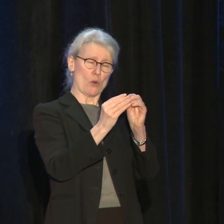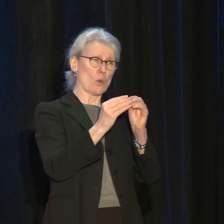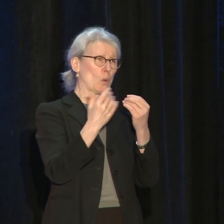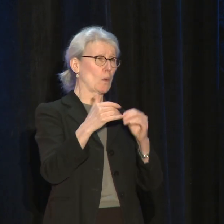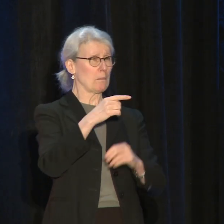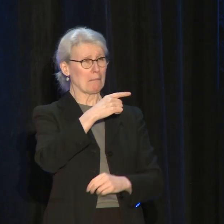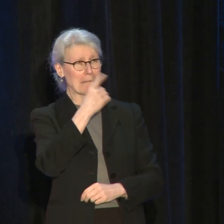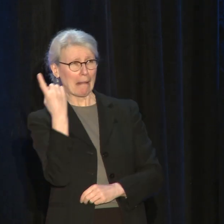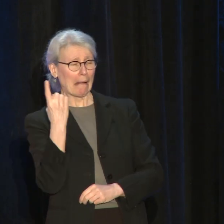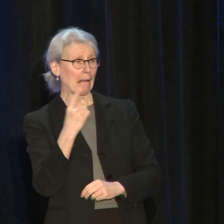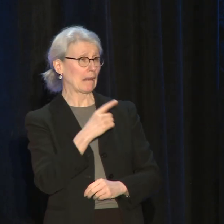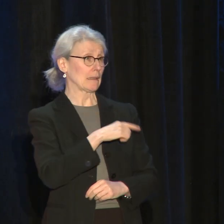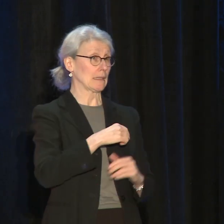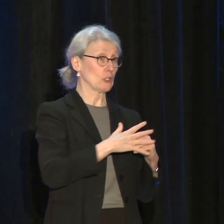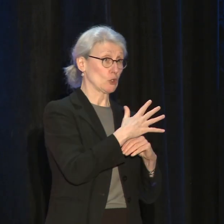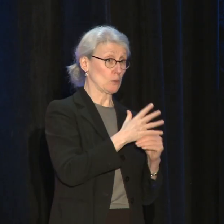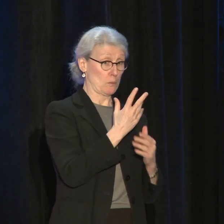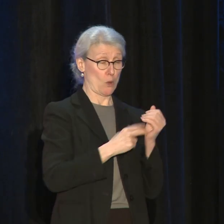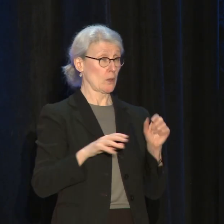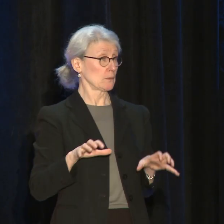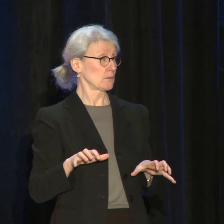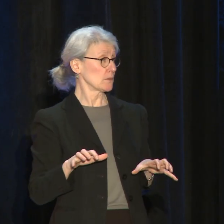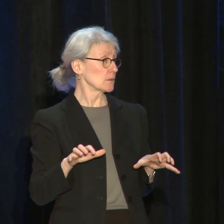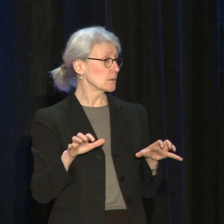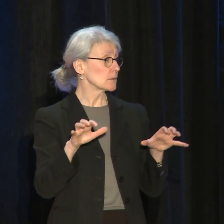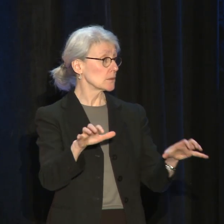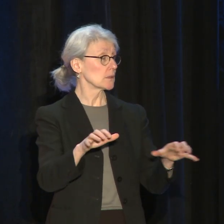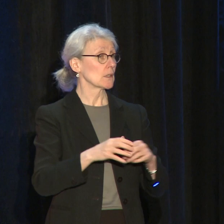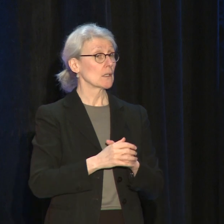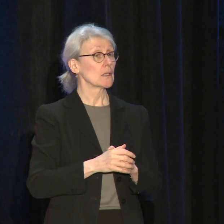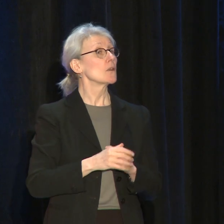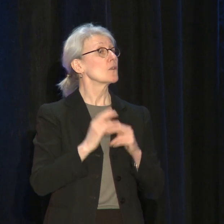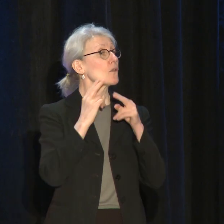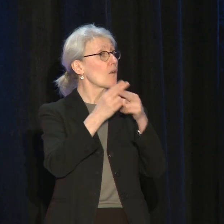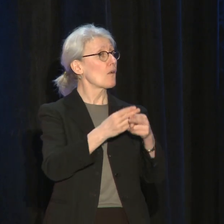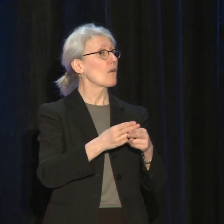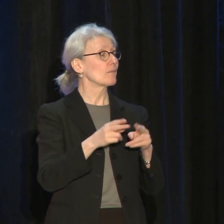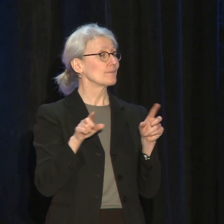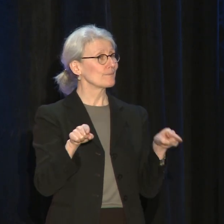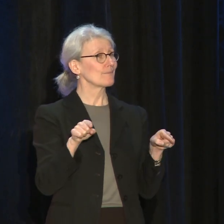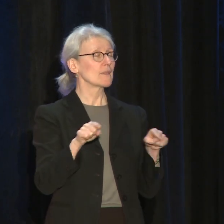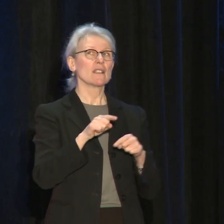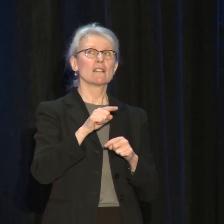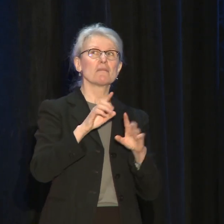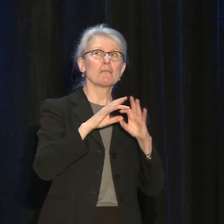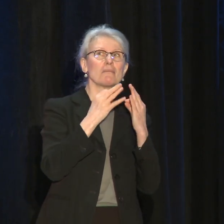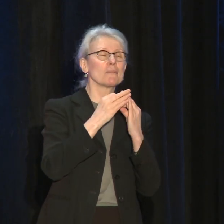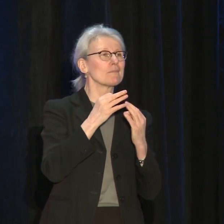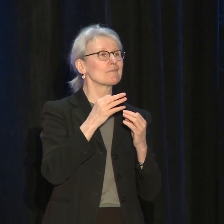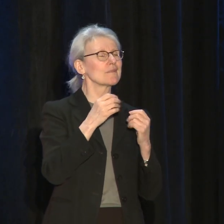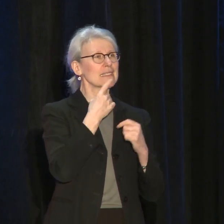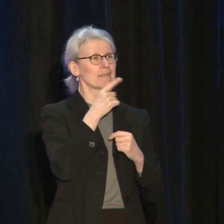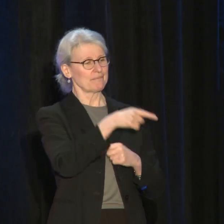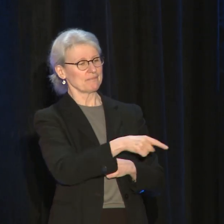Black and Indigenous children are deemed to have been neglected by their parents, and are